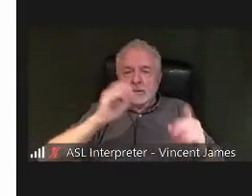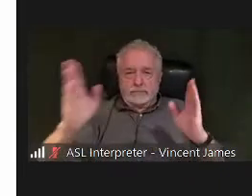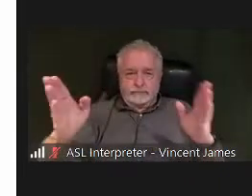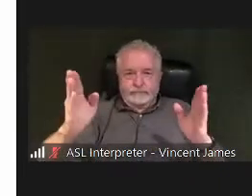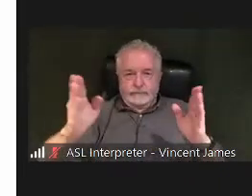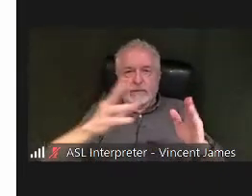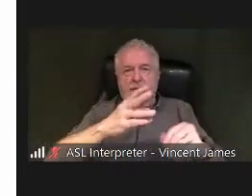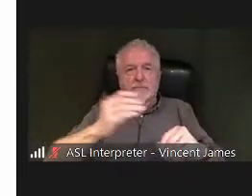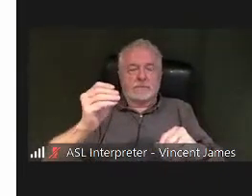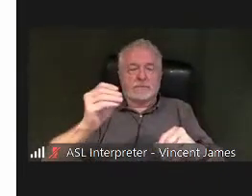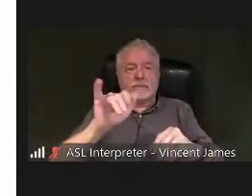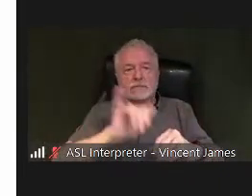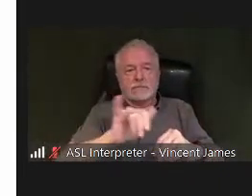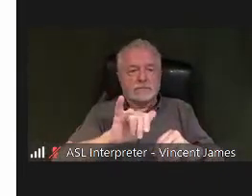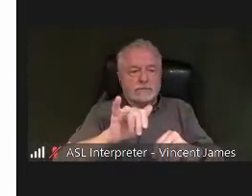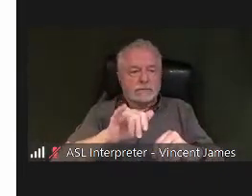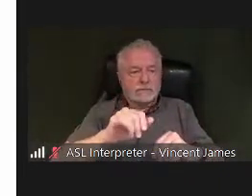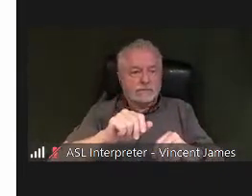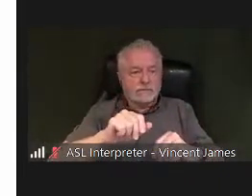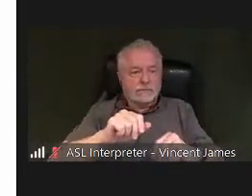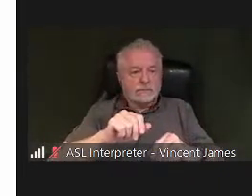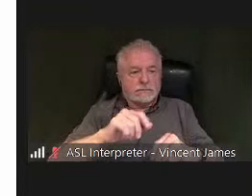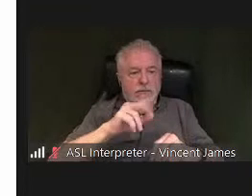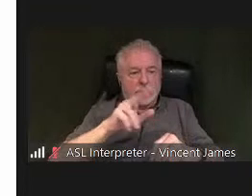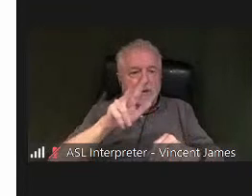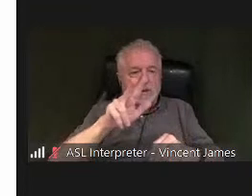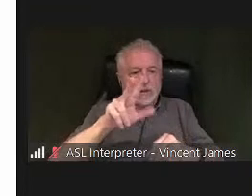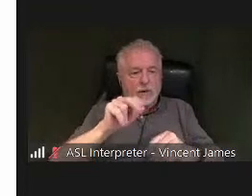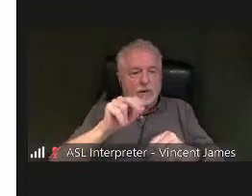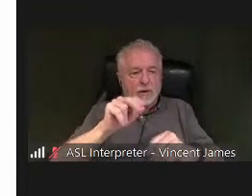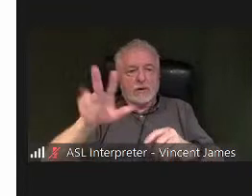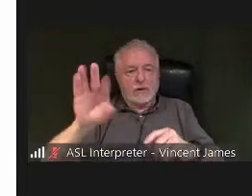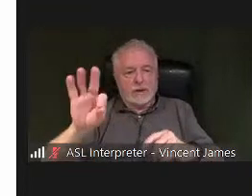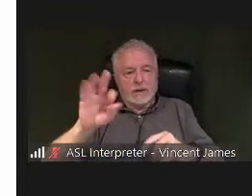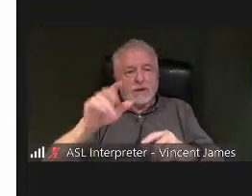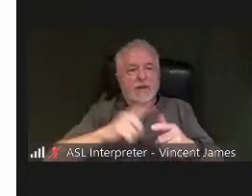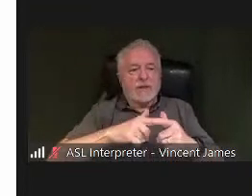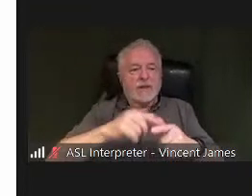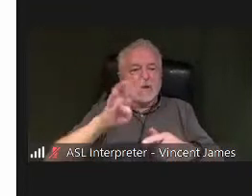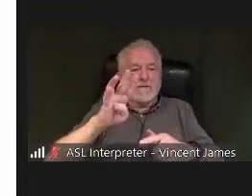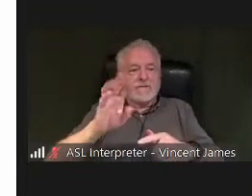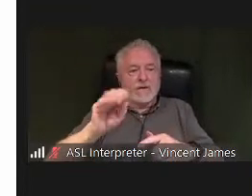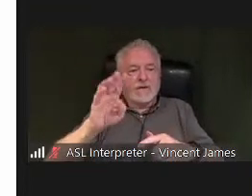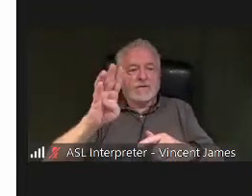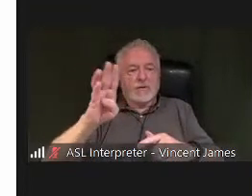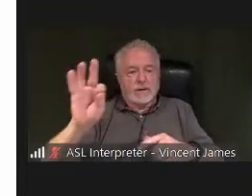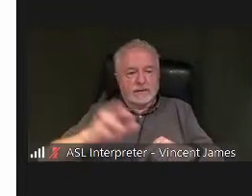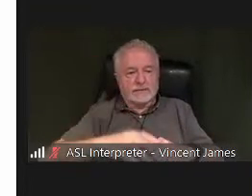and also the thirty to thirty nine and then forty to forty nine.